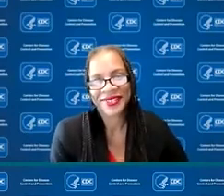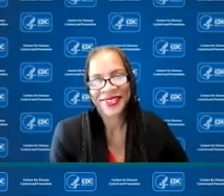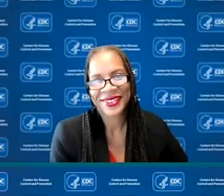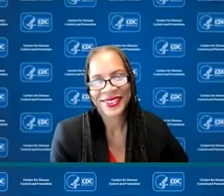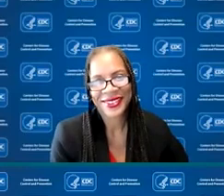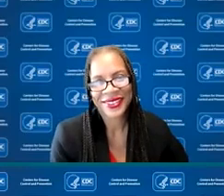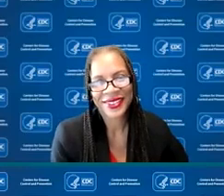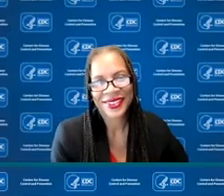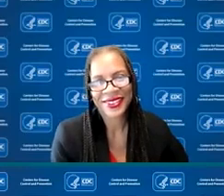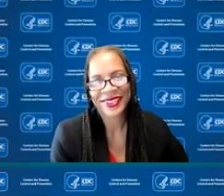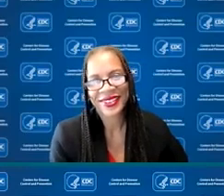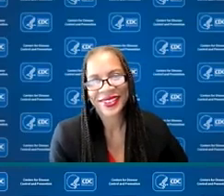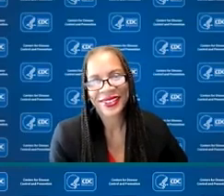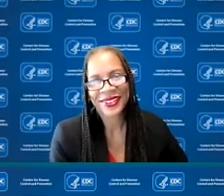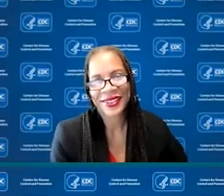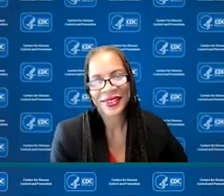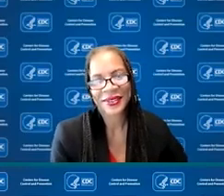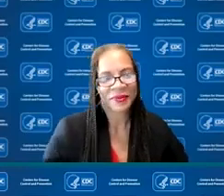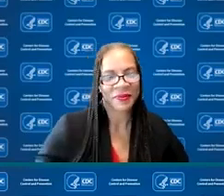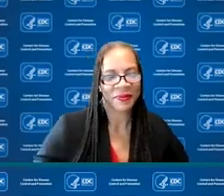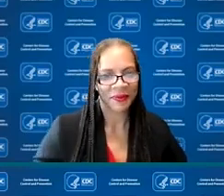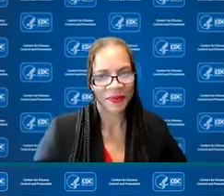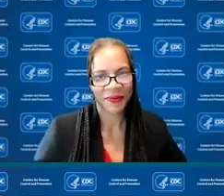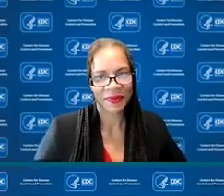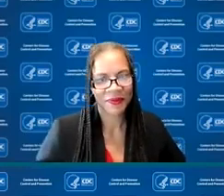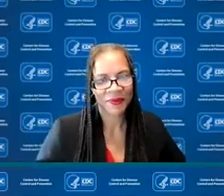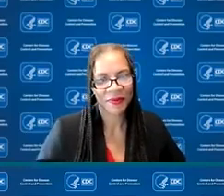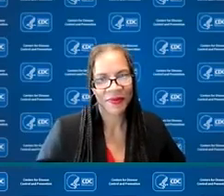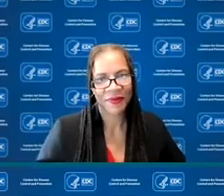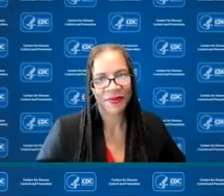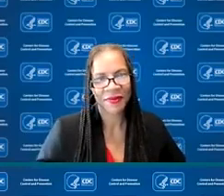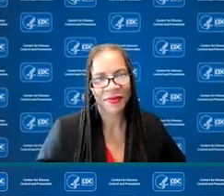Great, thank you. Another question we got from the audience: how can I, as a leader,